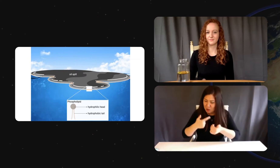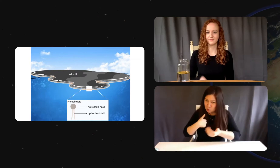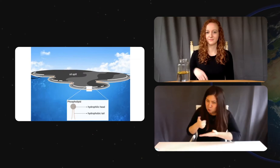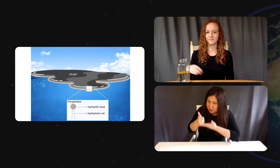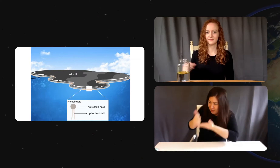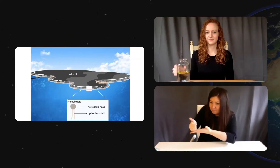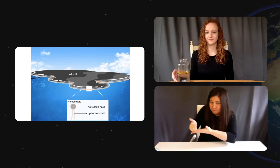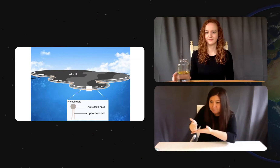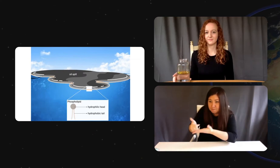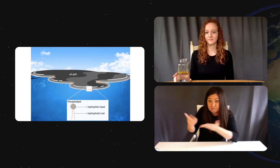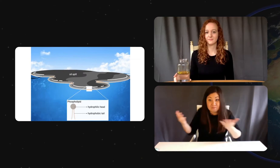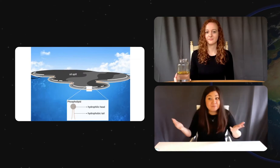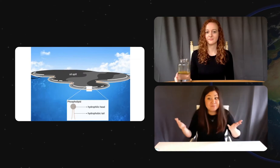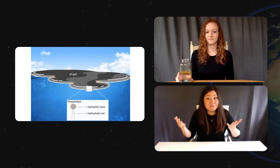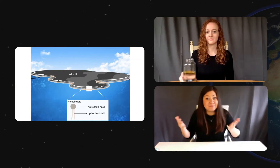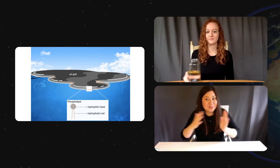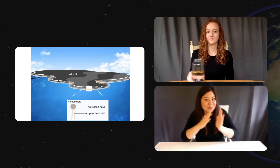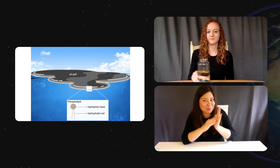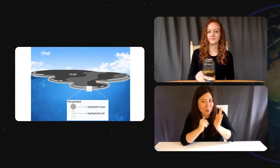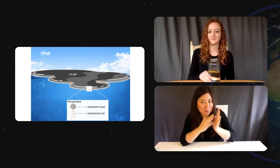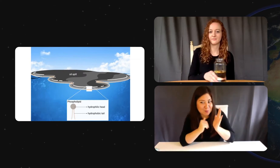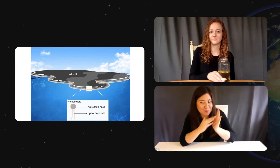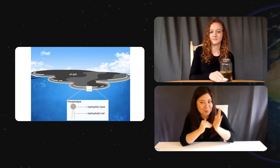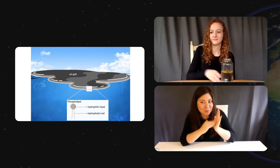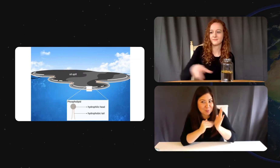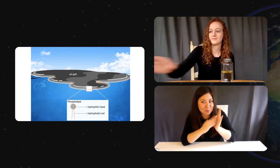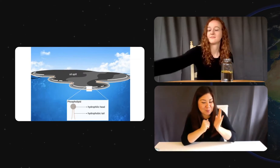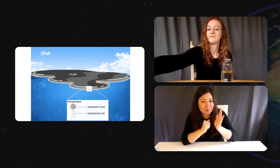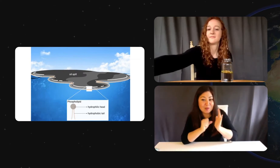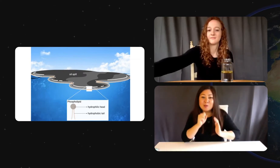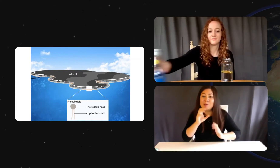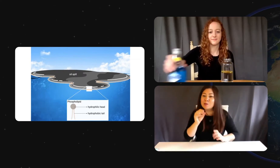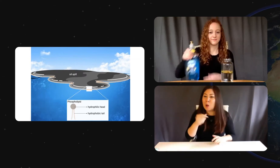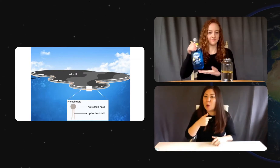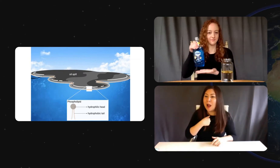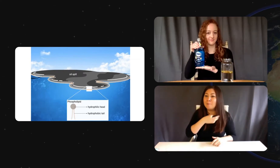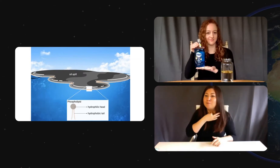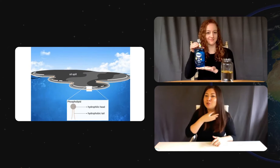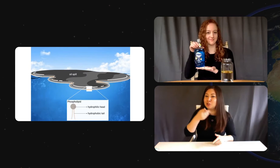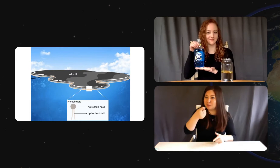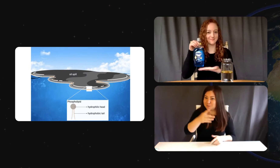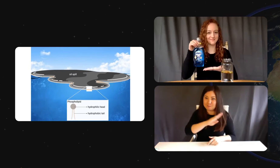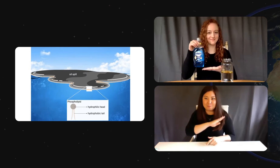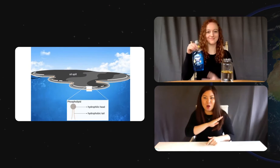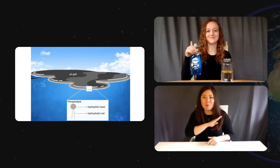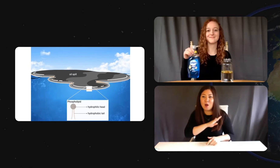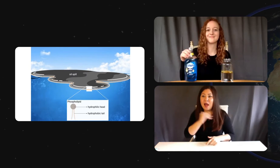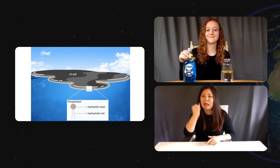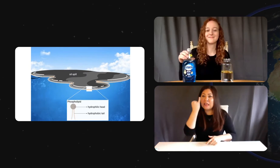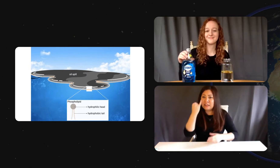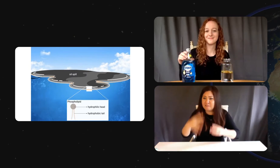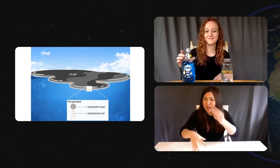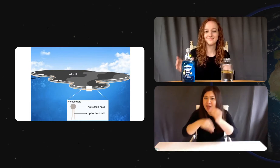stuck or affected by an oil spill, how do we help them? We use soap!